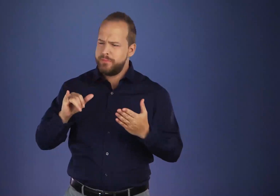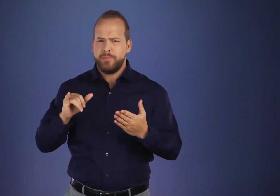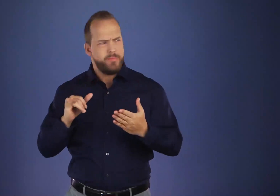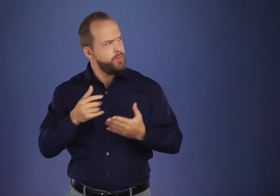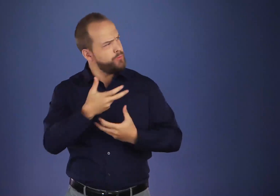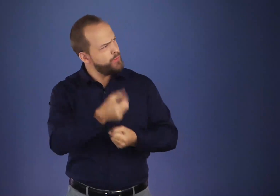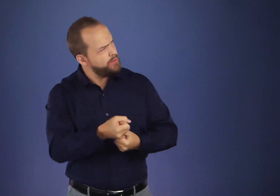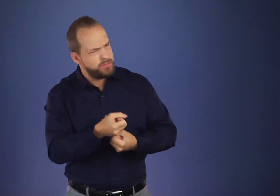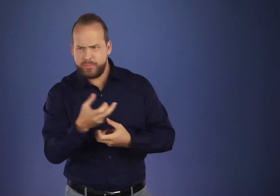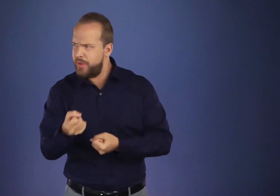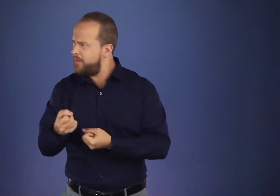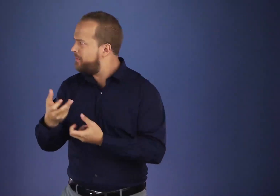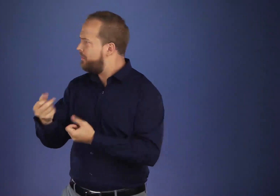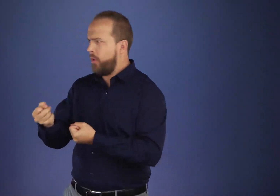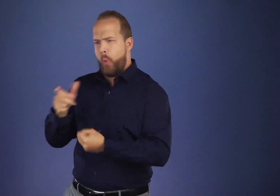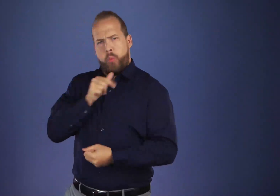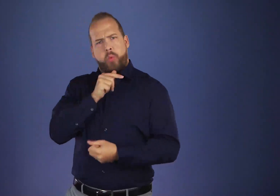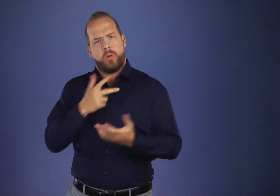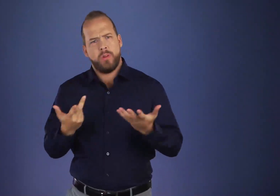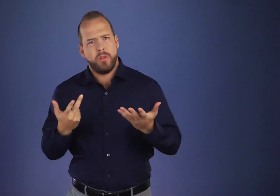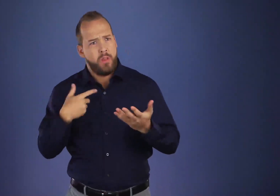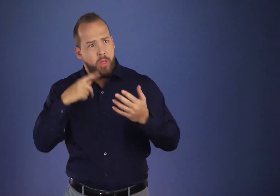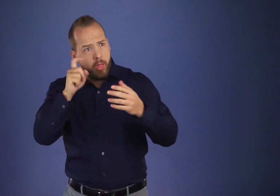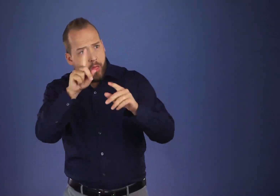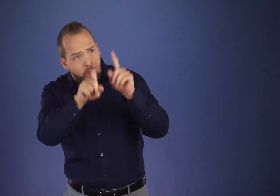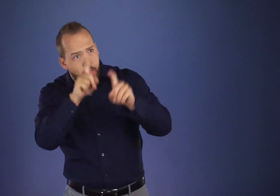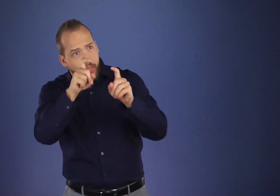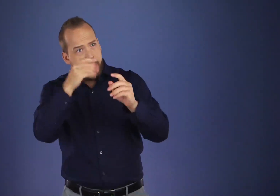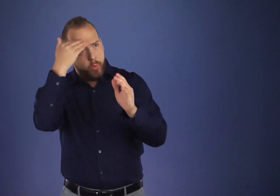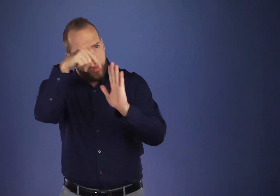Nobody is going to meddle with our personal independence in such matters.